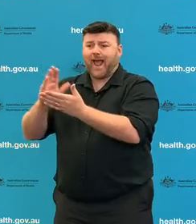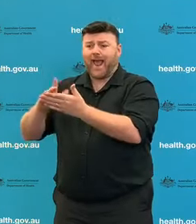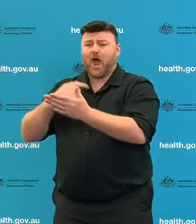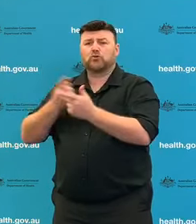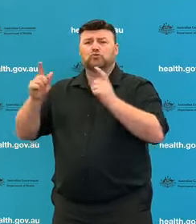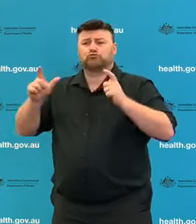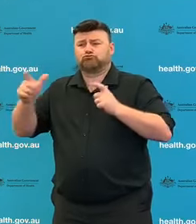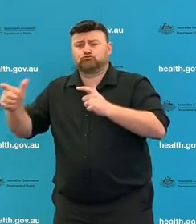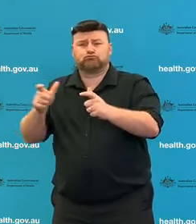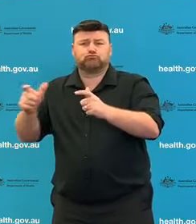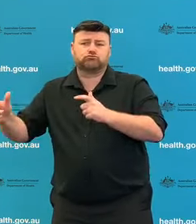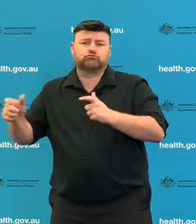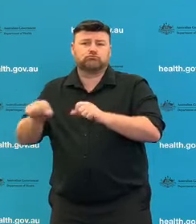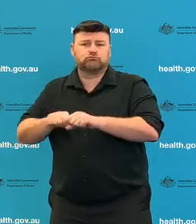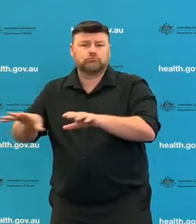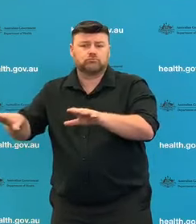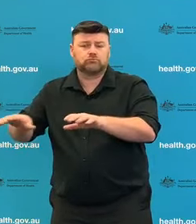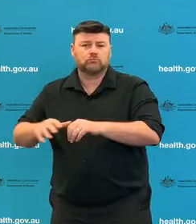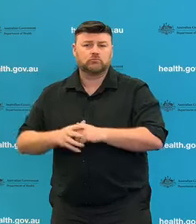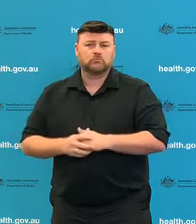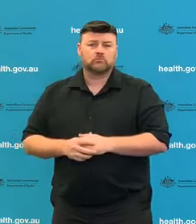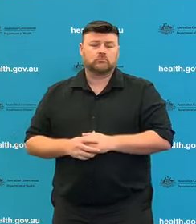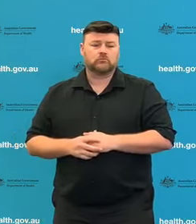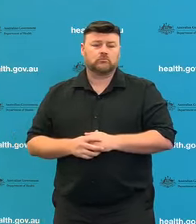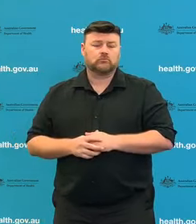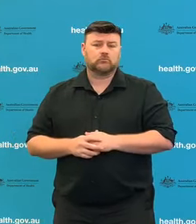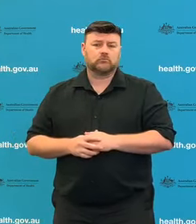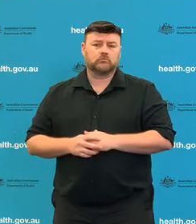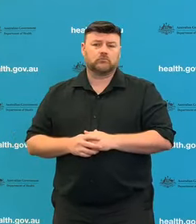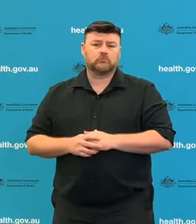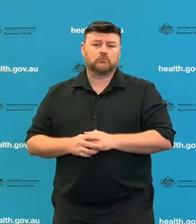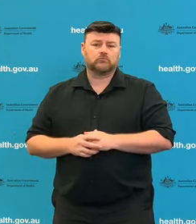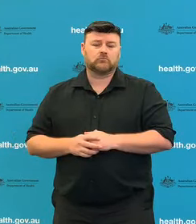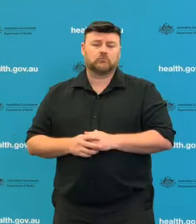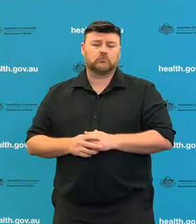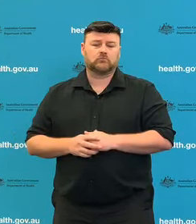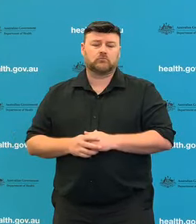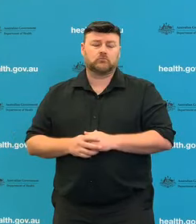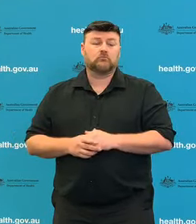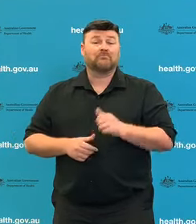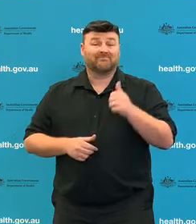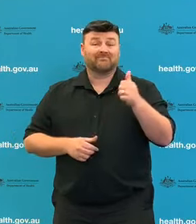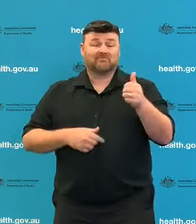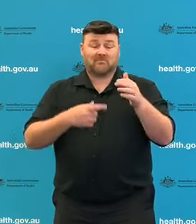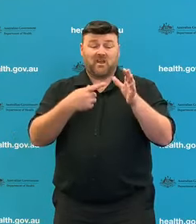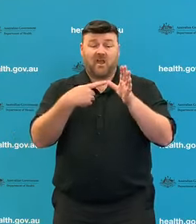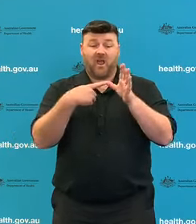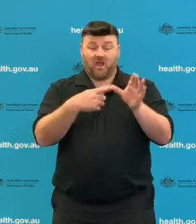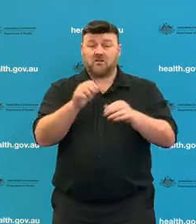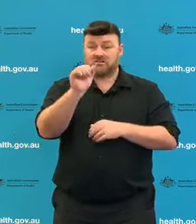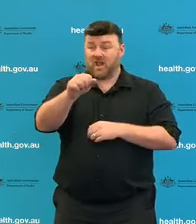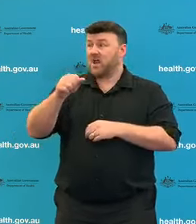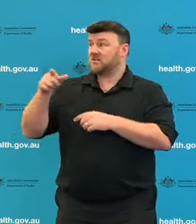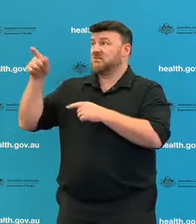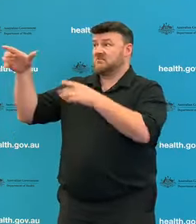such as and respirator masks ? Thank you Dana, yes, yes the infection control expert group that provides